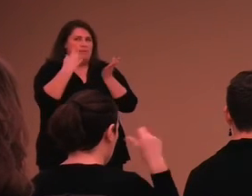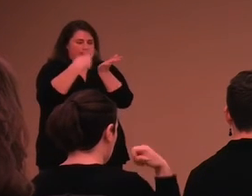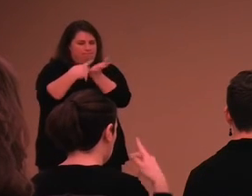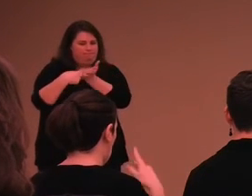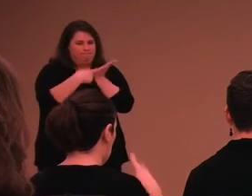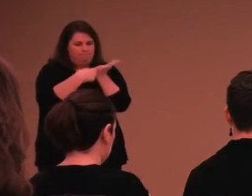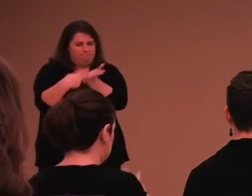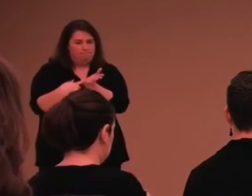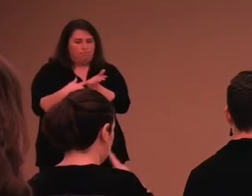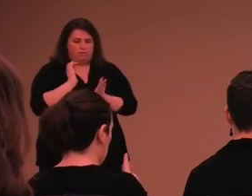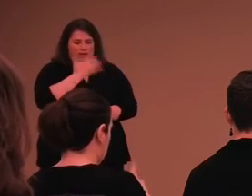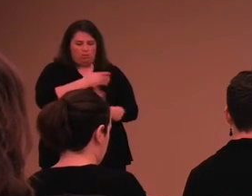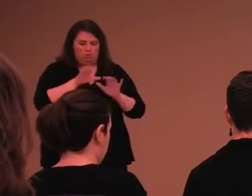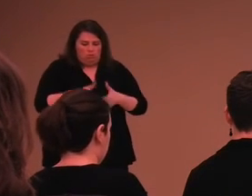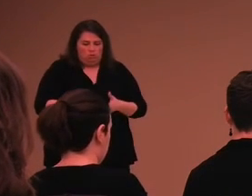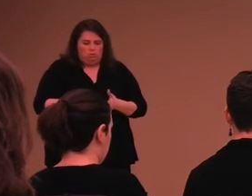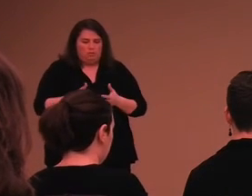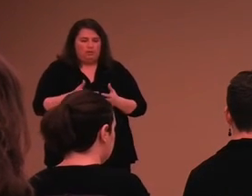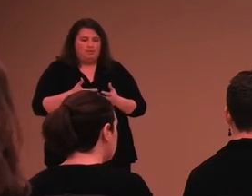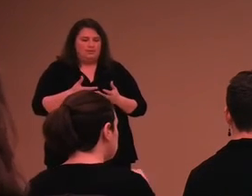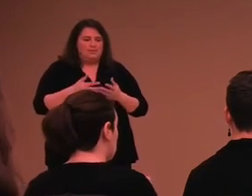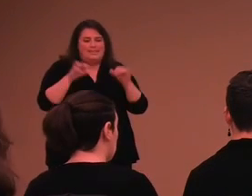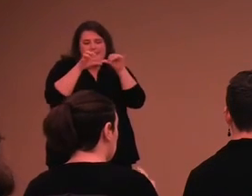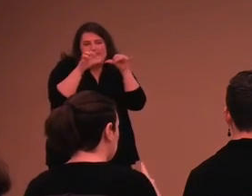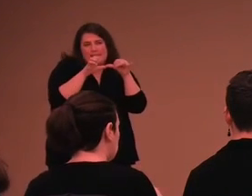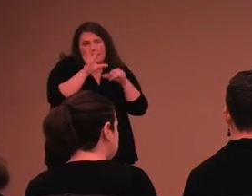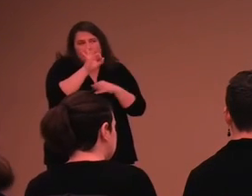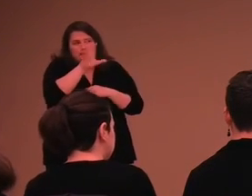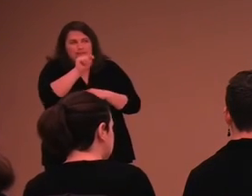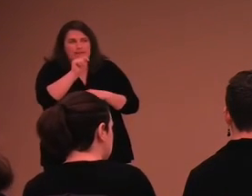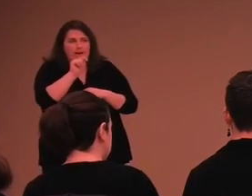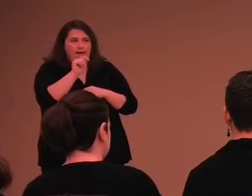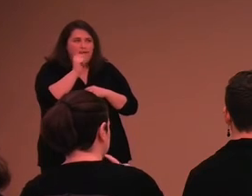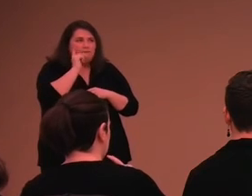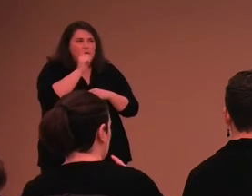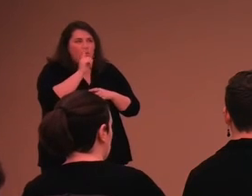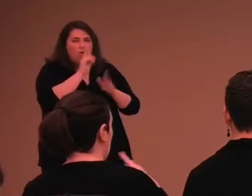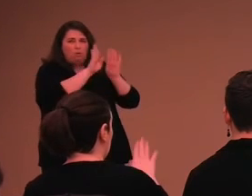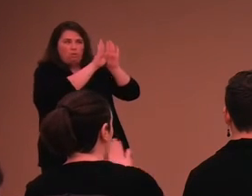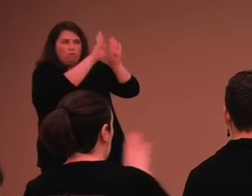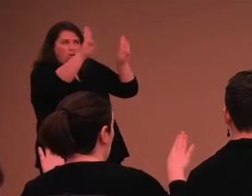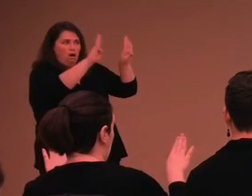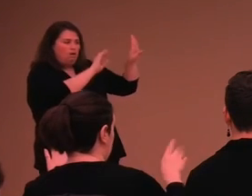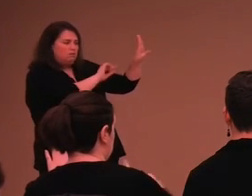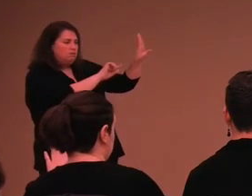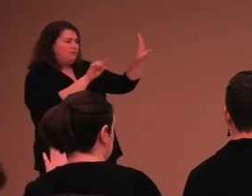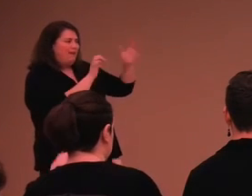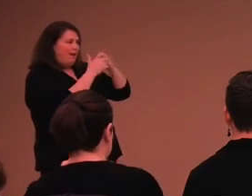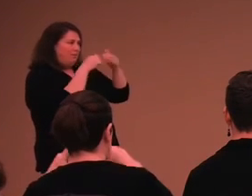Group about how large the font would need to be on a wall panel To make it accessible for people with low vision